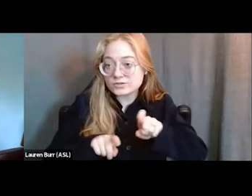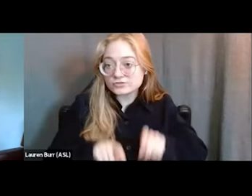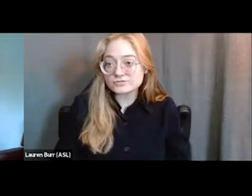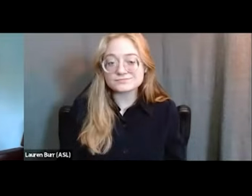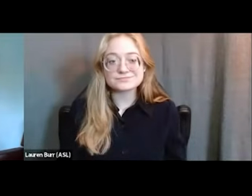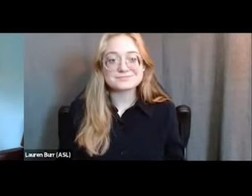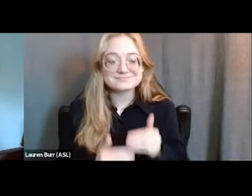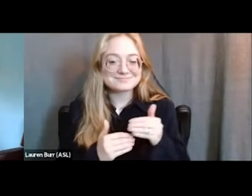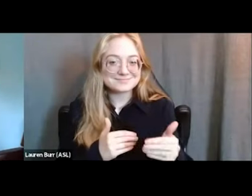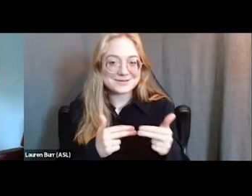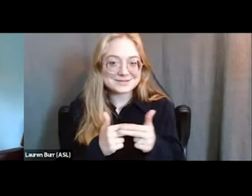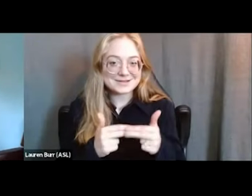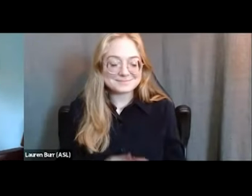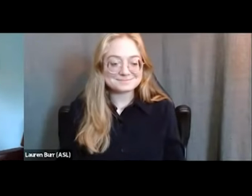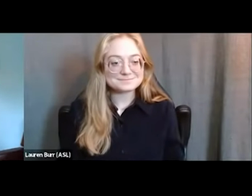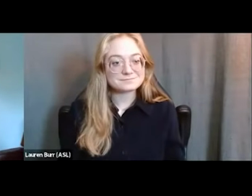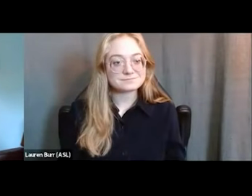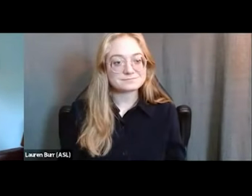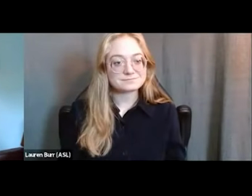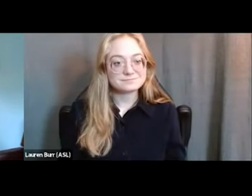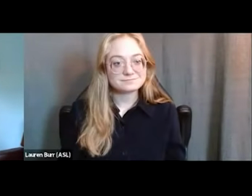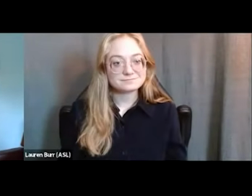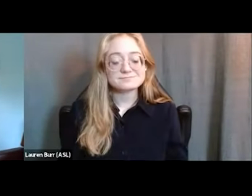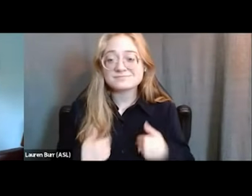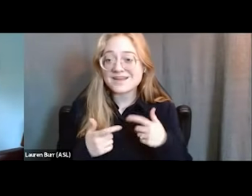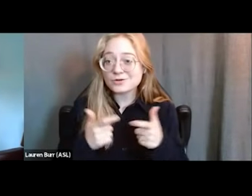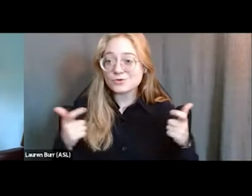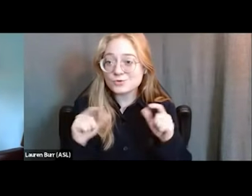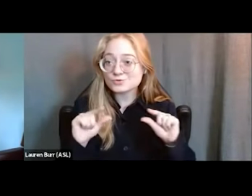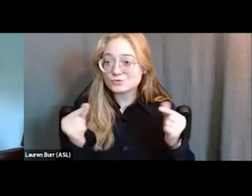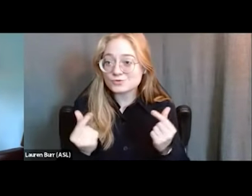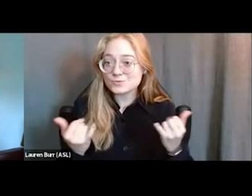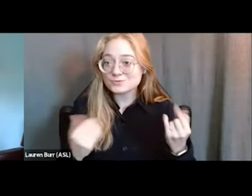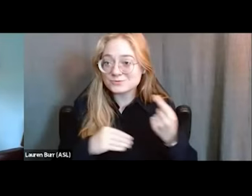A few instructions. We are joined by a large group today, so excited for that.